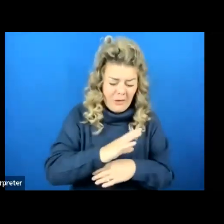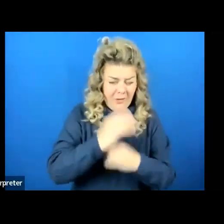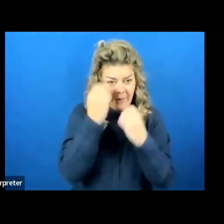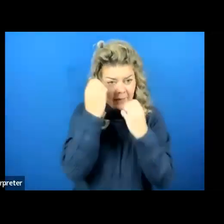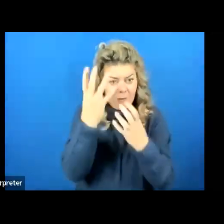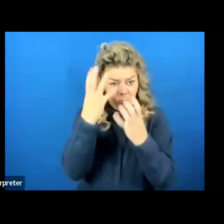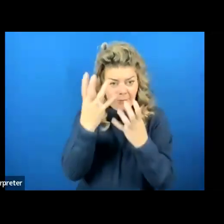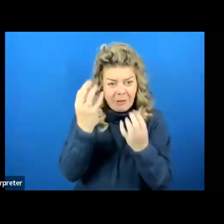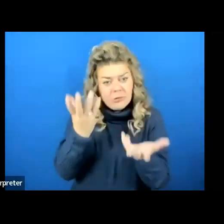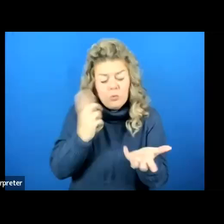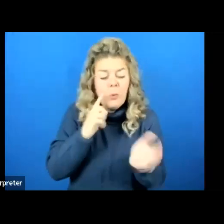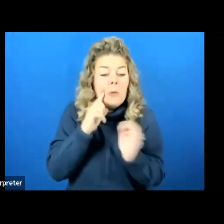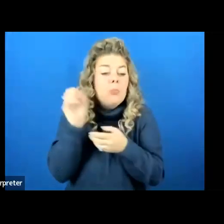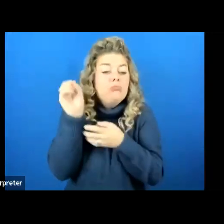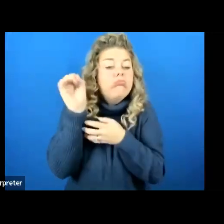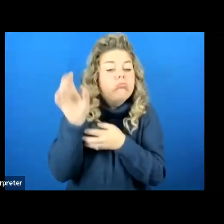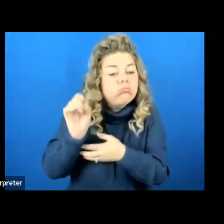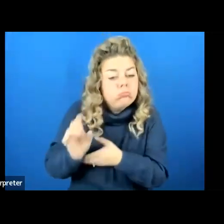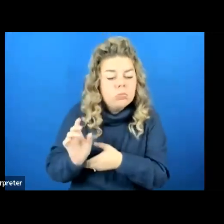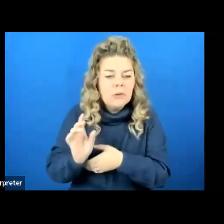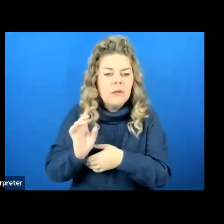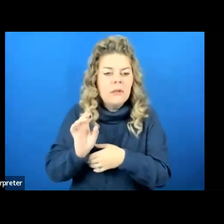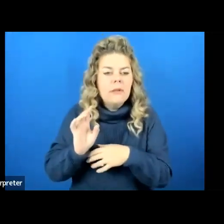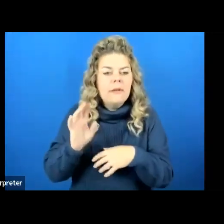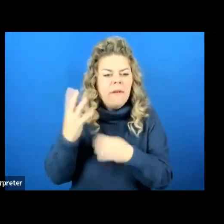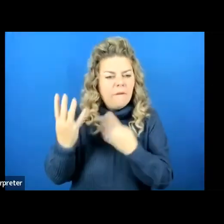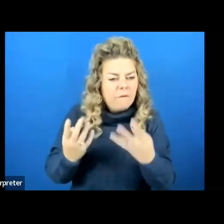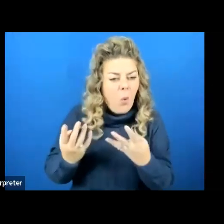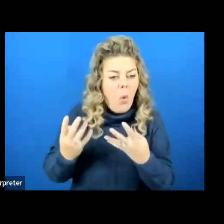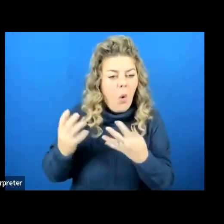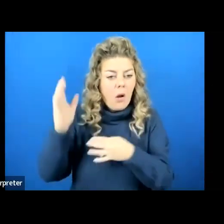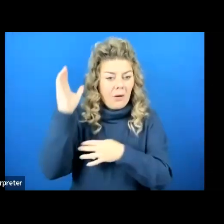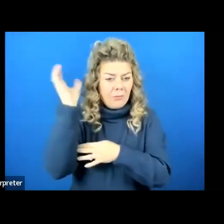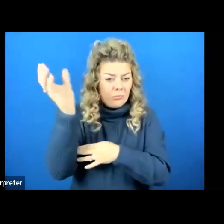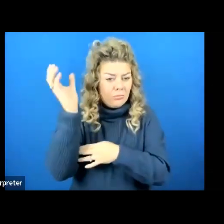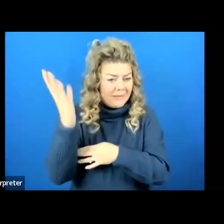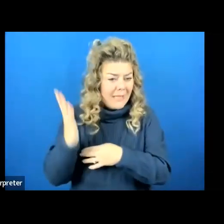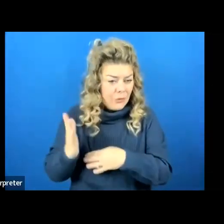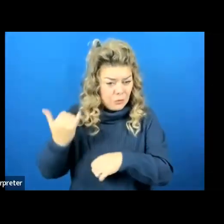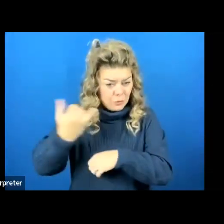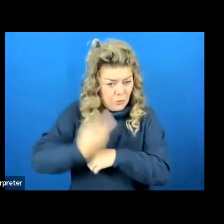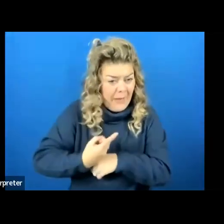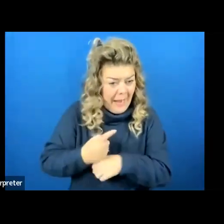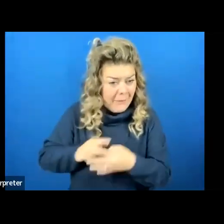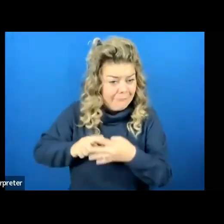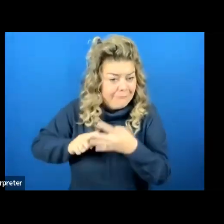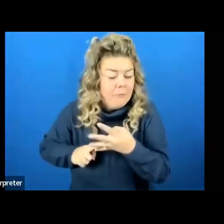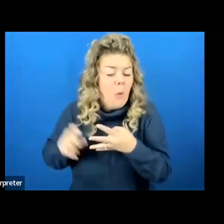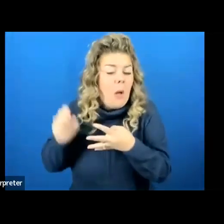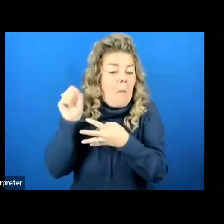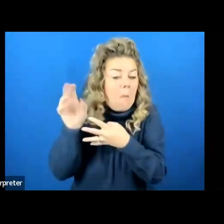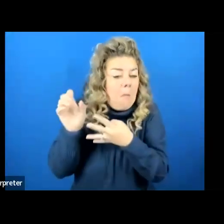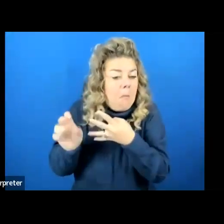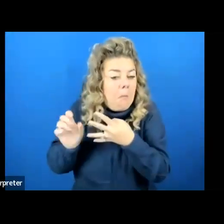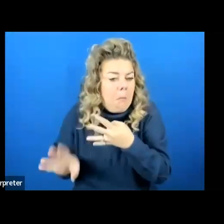or to highlight for presenters today to give you a taste of what the great work is